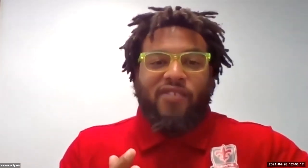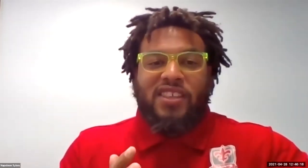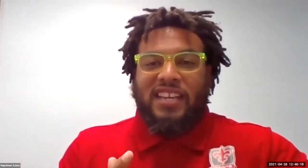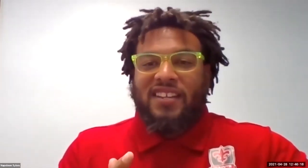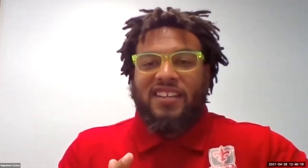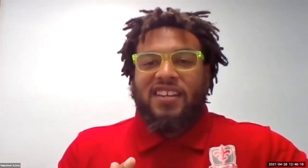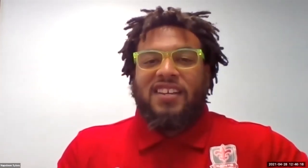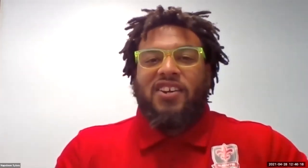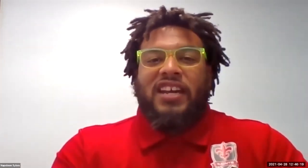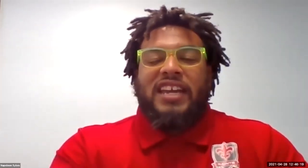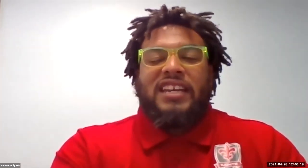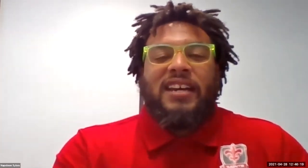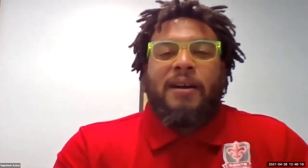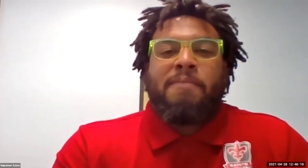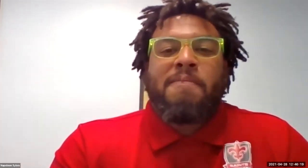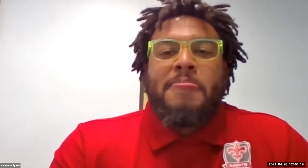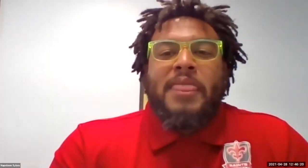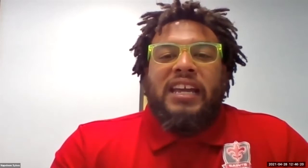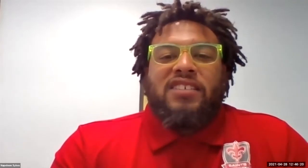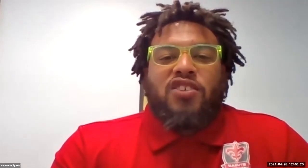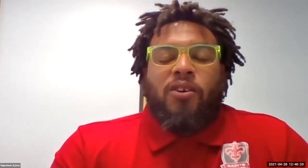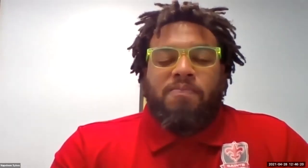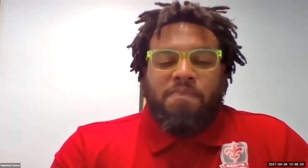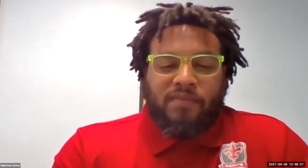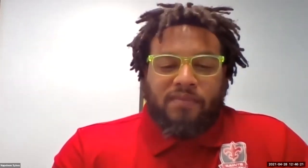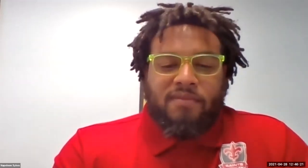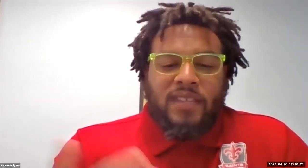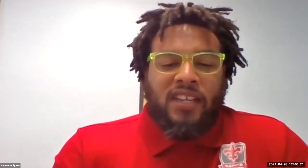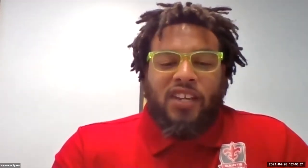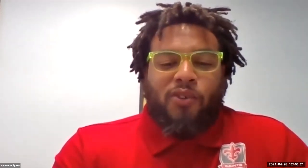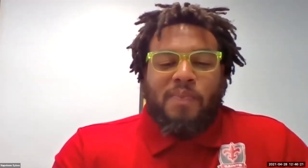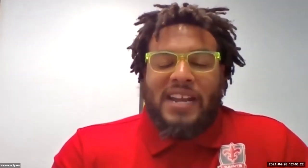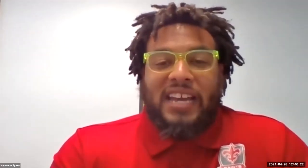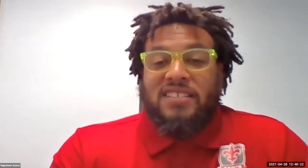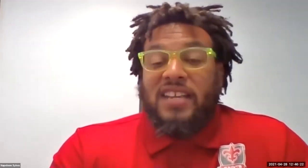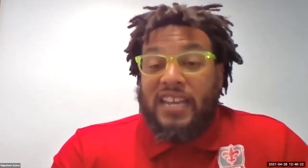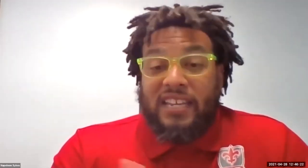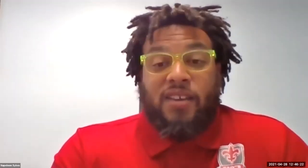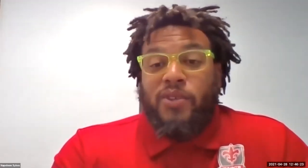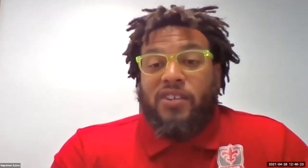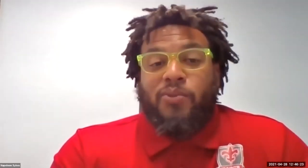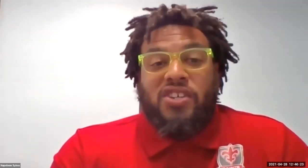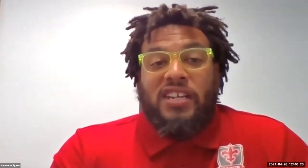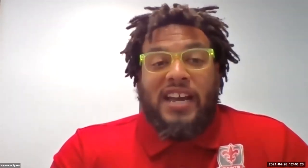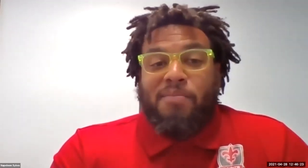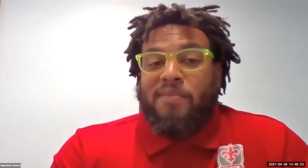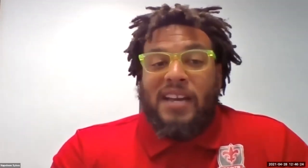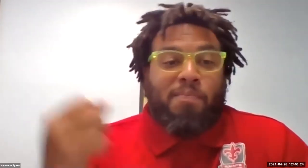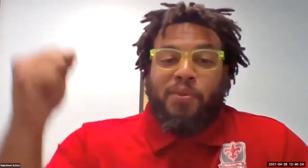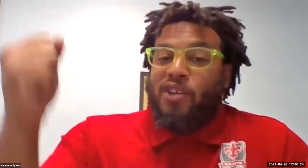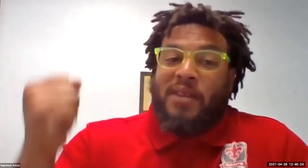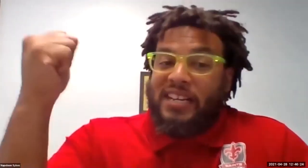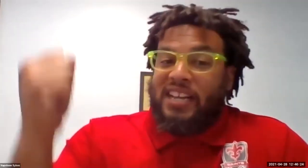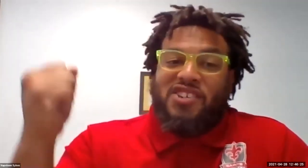So magical with everyone wandering around, seeing old friend, picking up goods for holiday meals. Always music in the background.